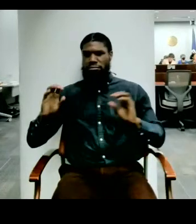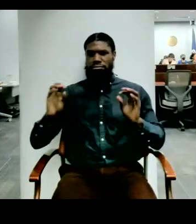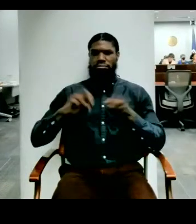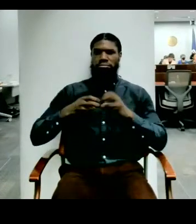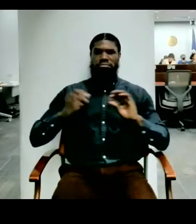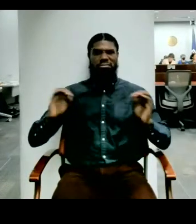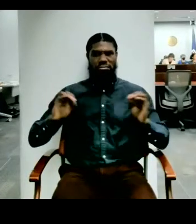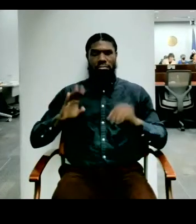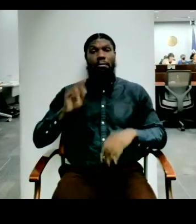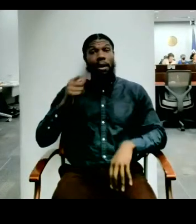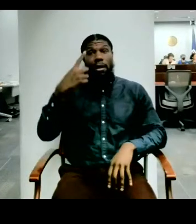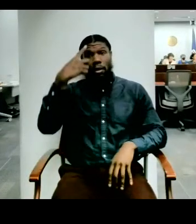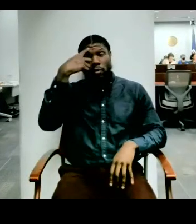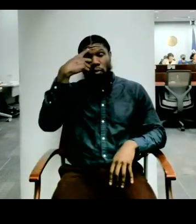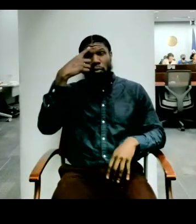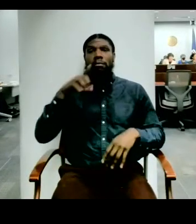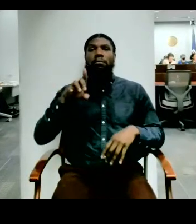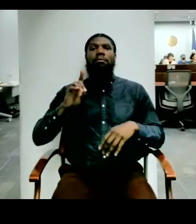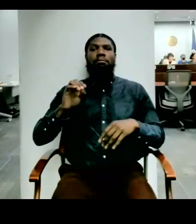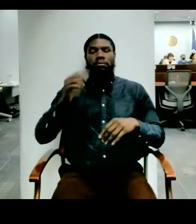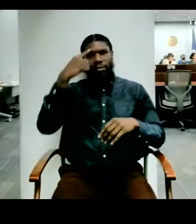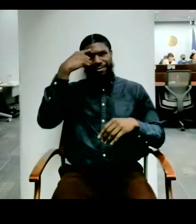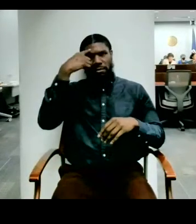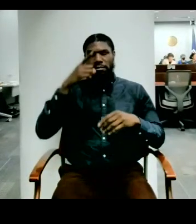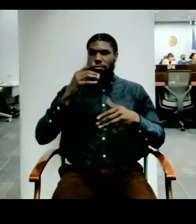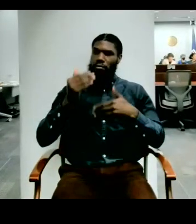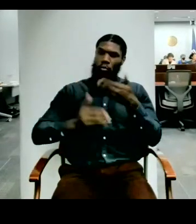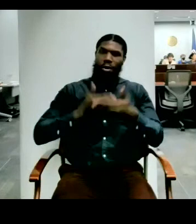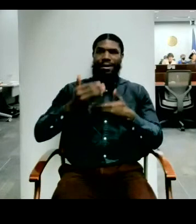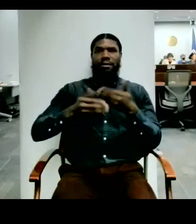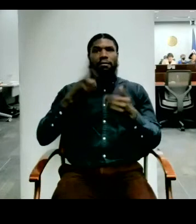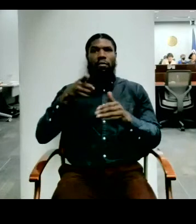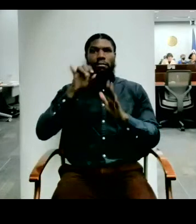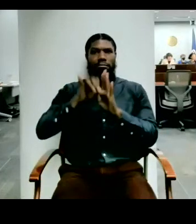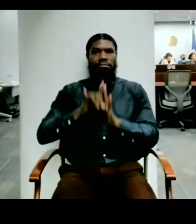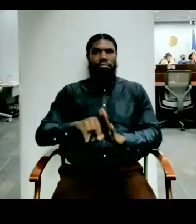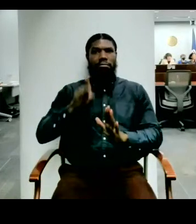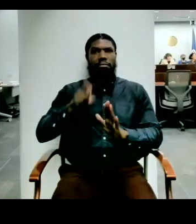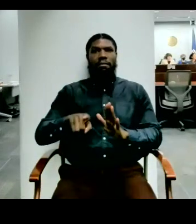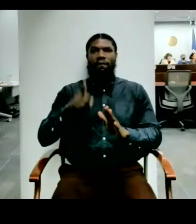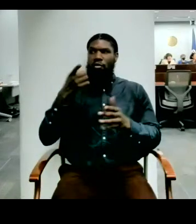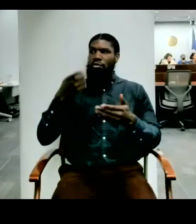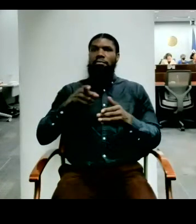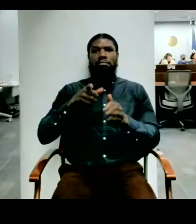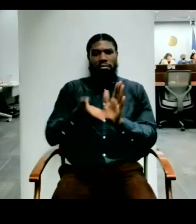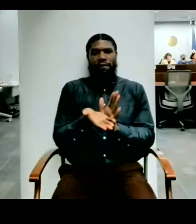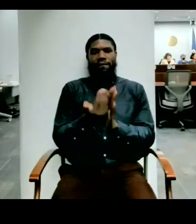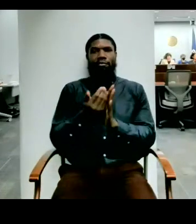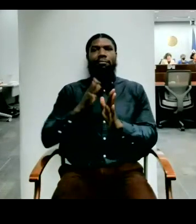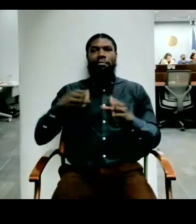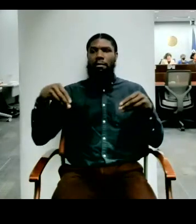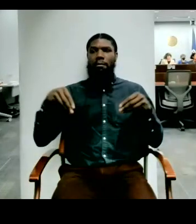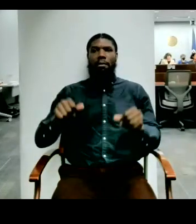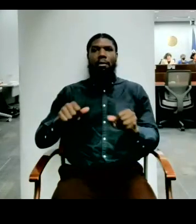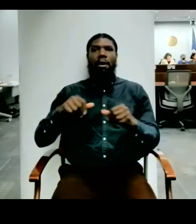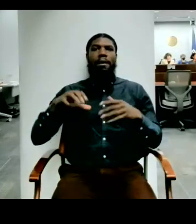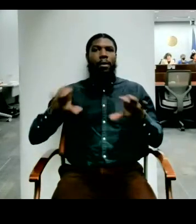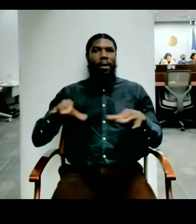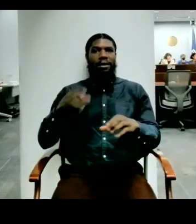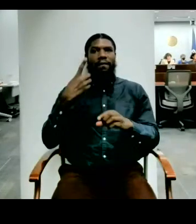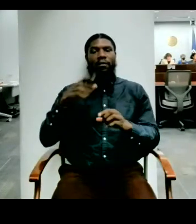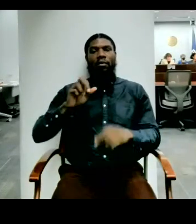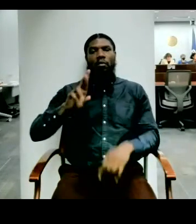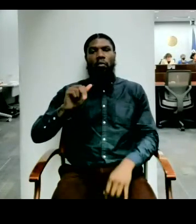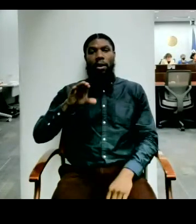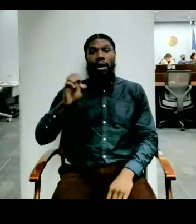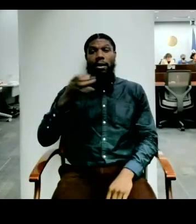um identifying the need to affirmatively review their pay practices um forays and gender equity.